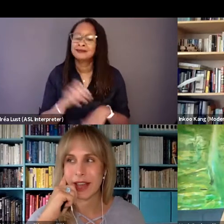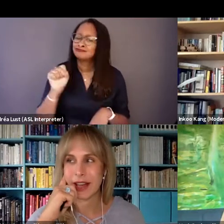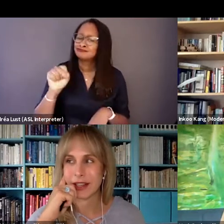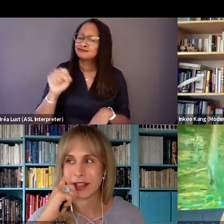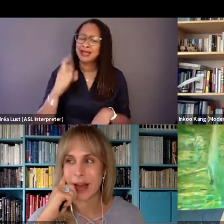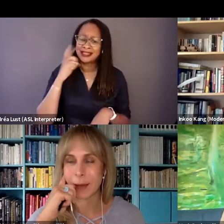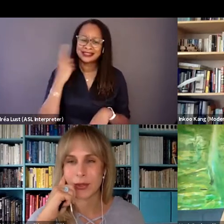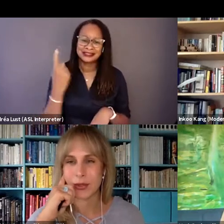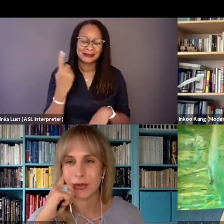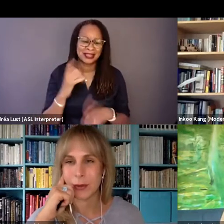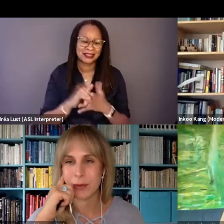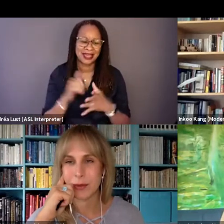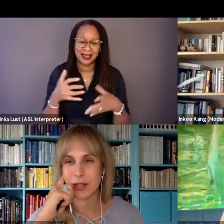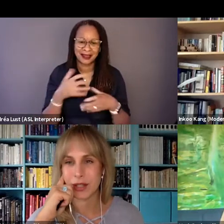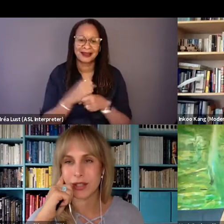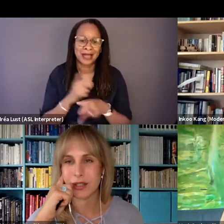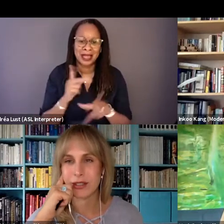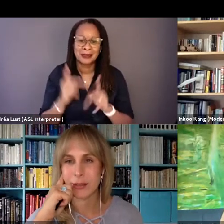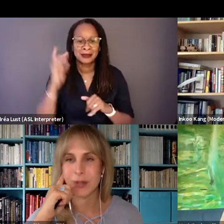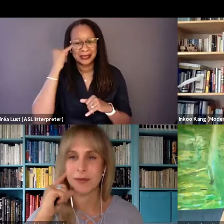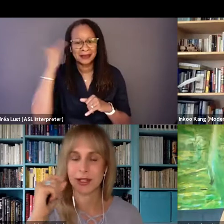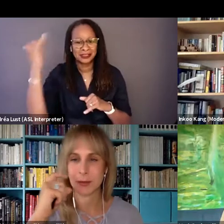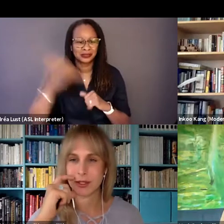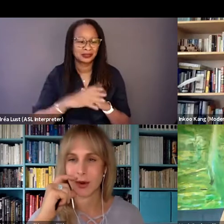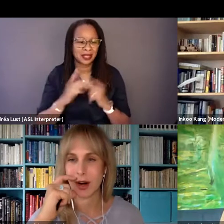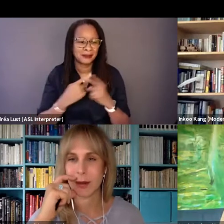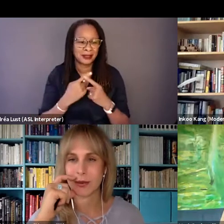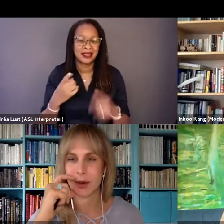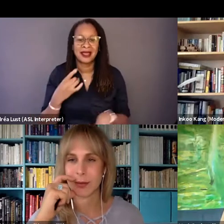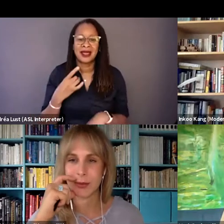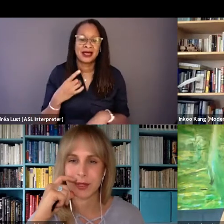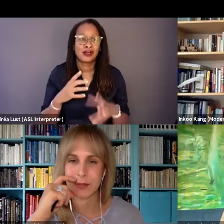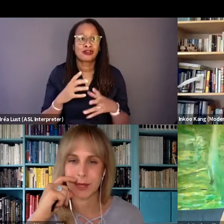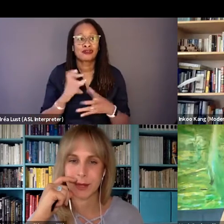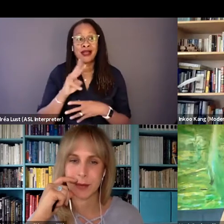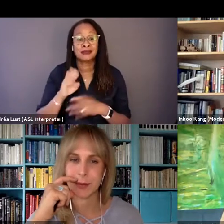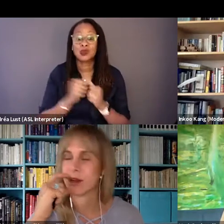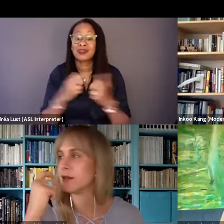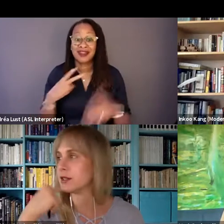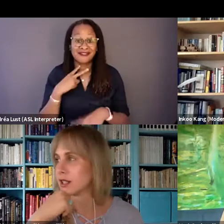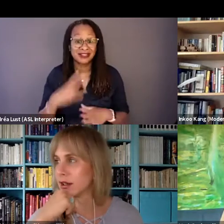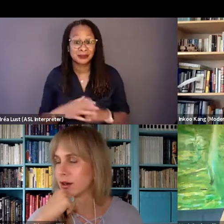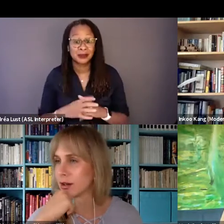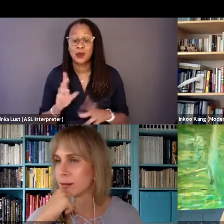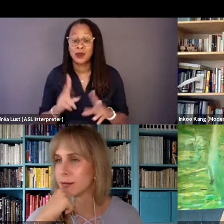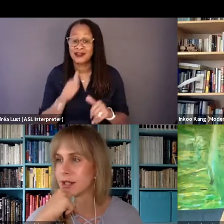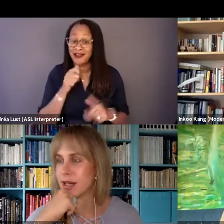that captures people's imaginations about victimless crimes, crimes in which people are not physically harmed.